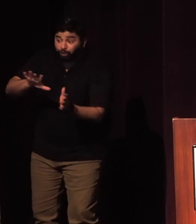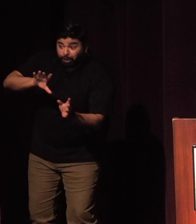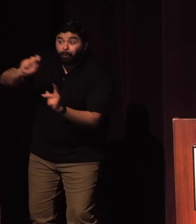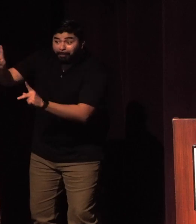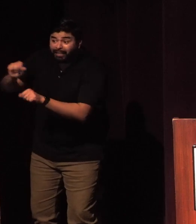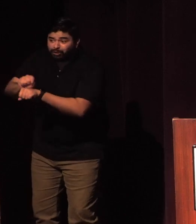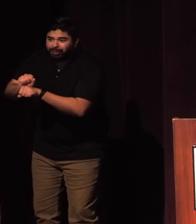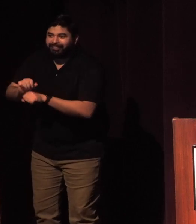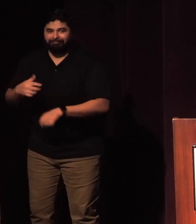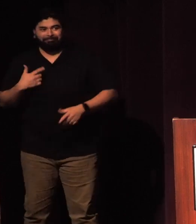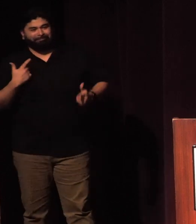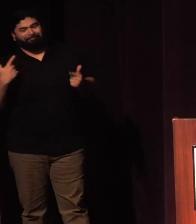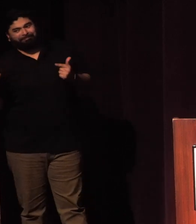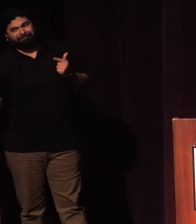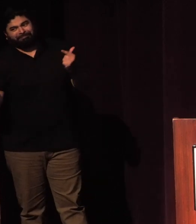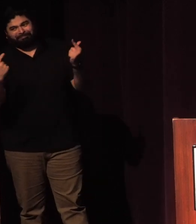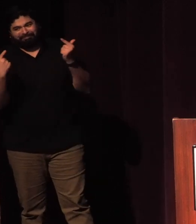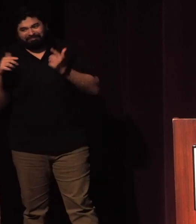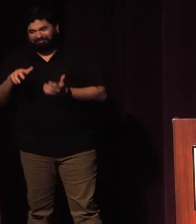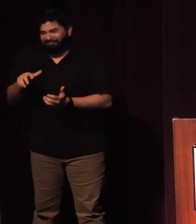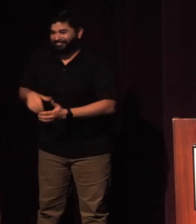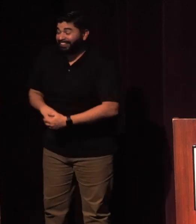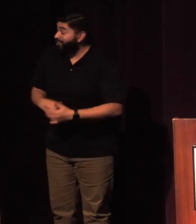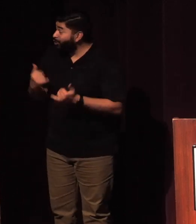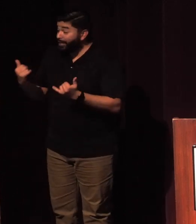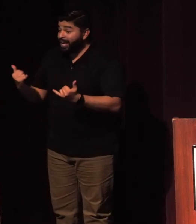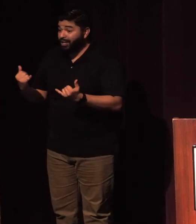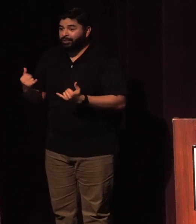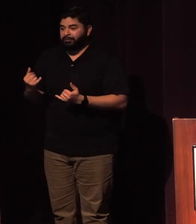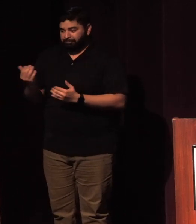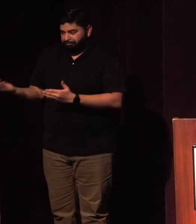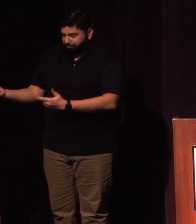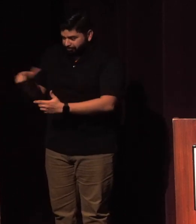»: Thank you so much, Alexandra for those powerful words and now you can go back to work.